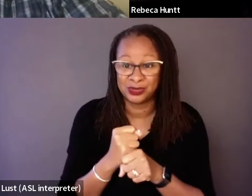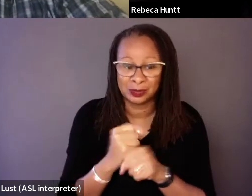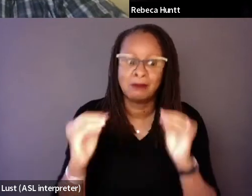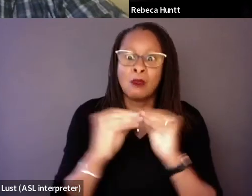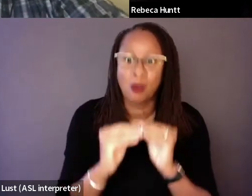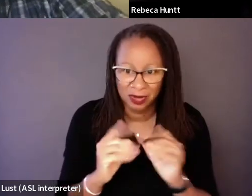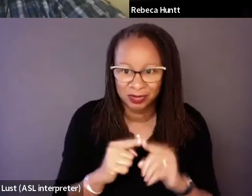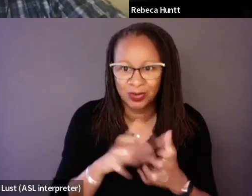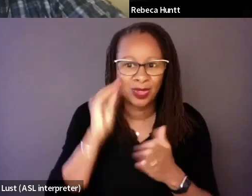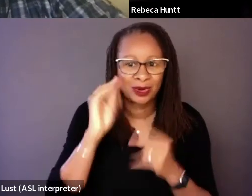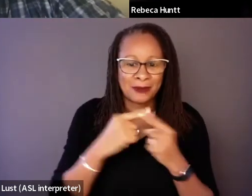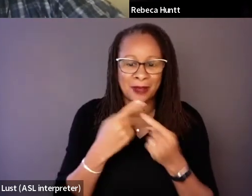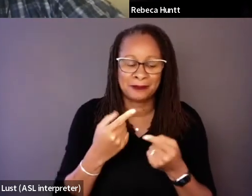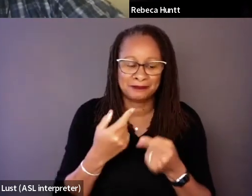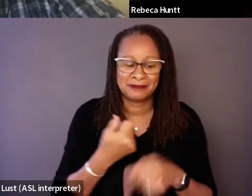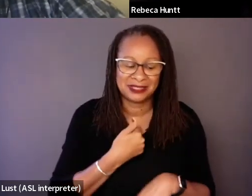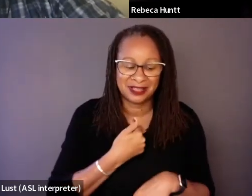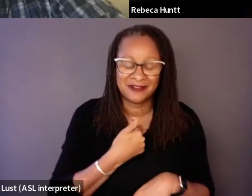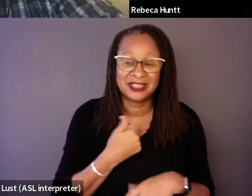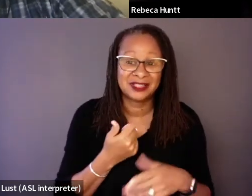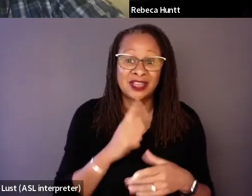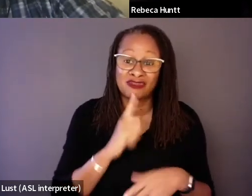two more is a level of self acceptance.